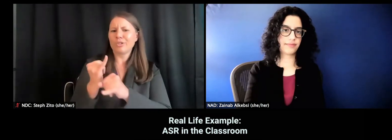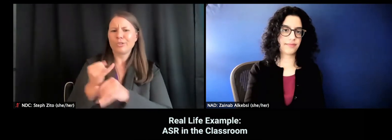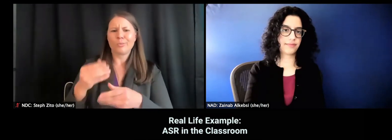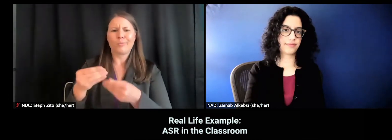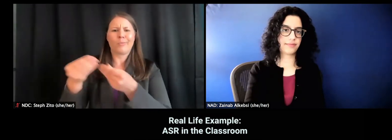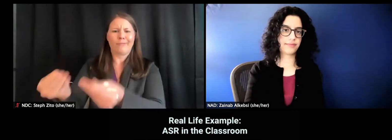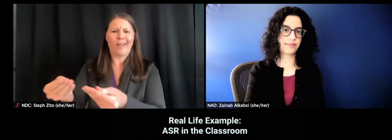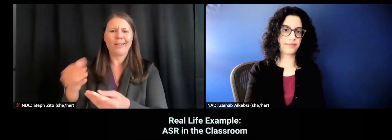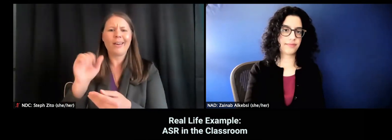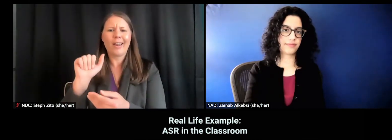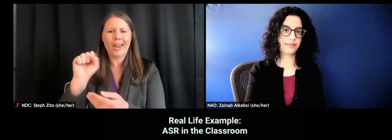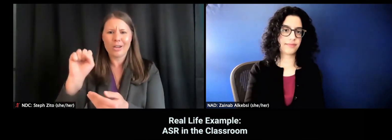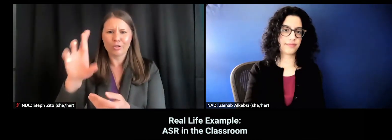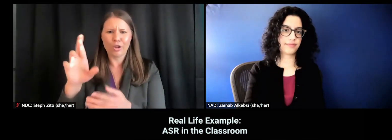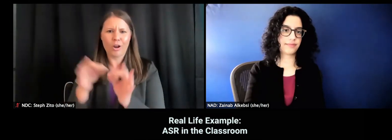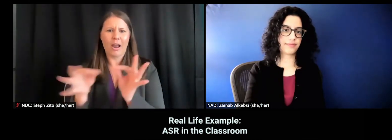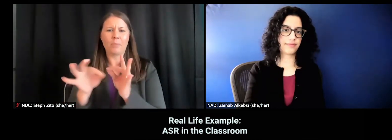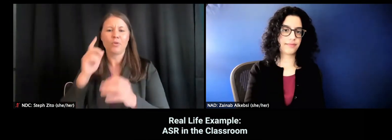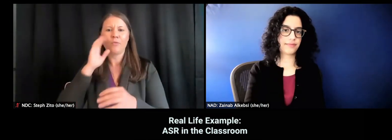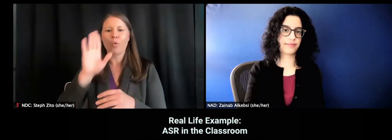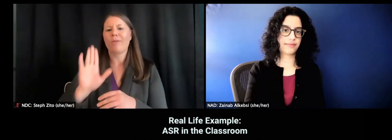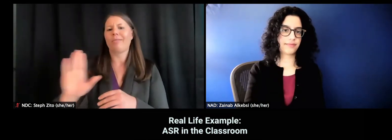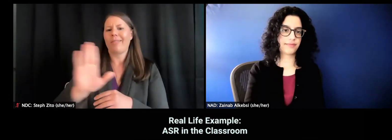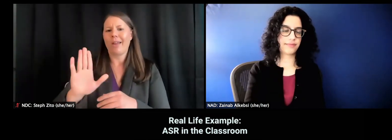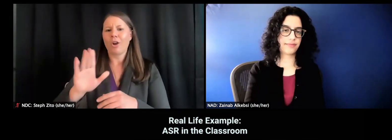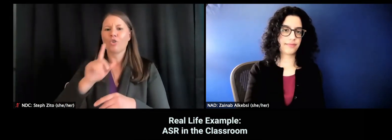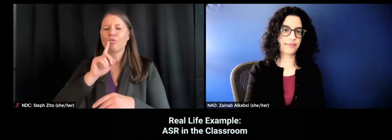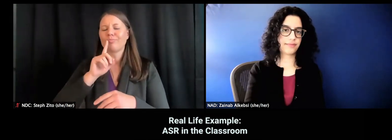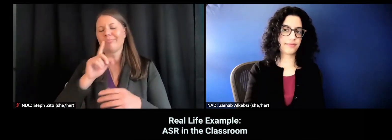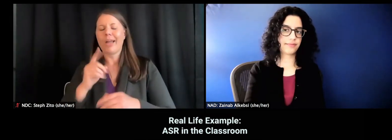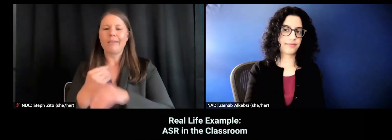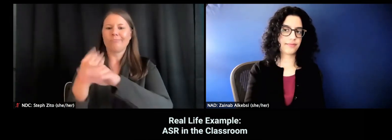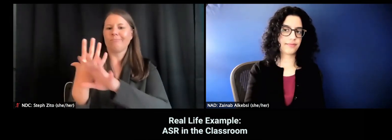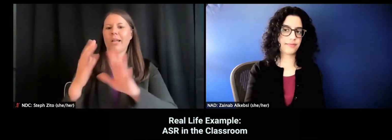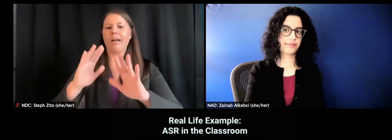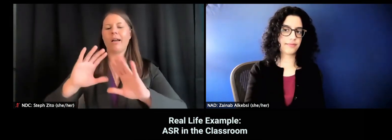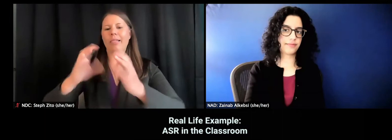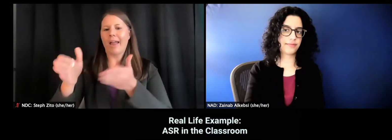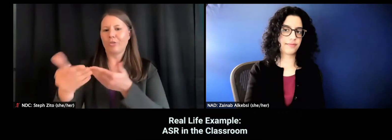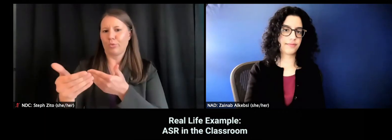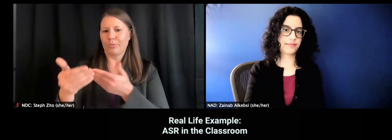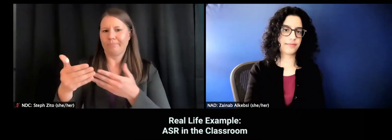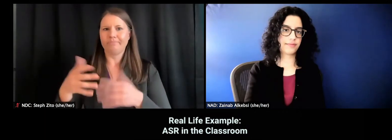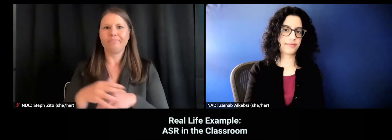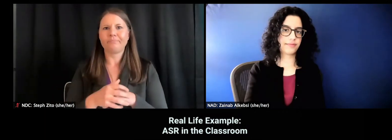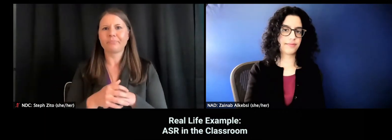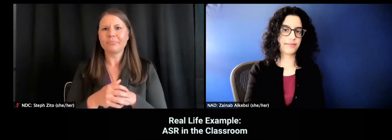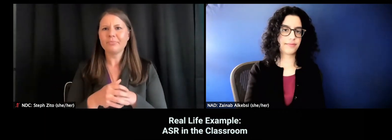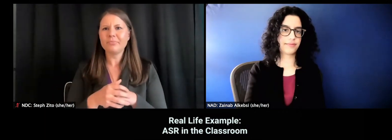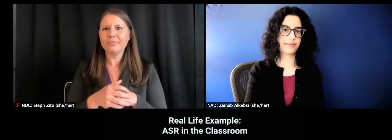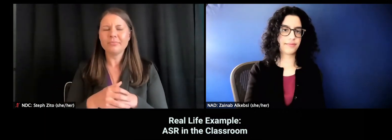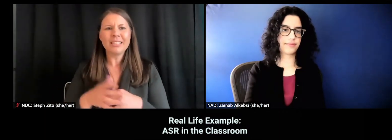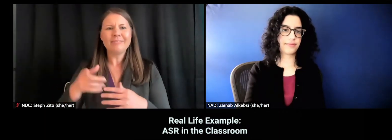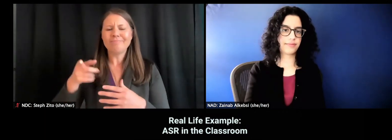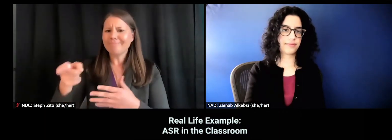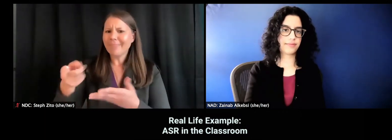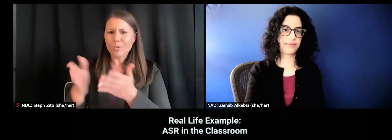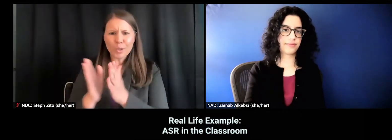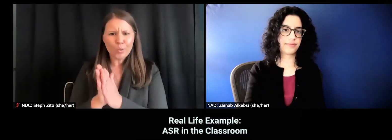difficulties getting access and that their institution was providing ASR access, Automatic Speech Recognition